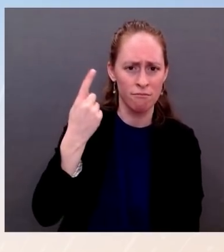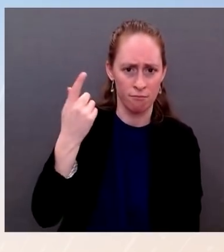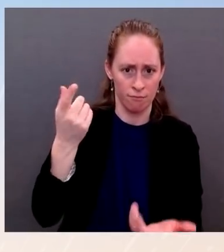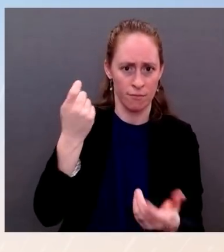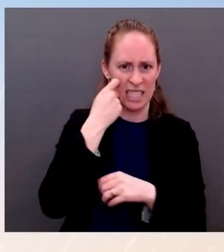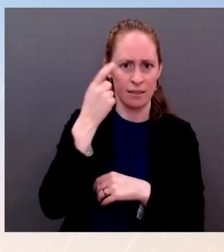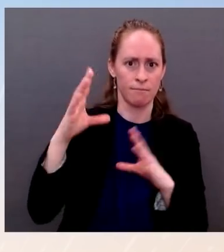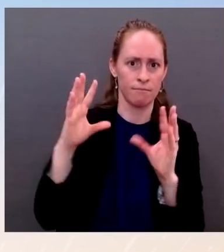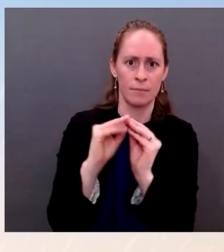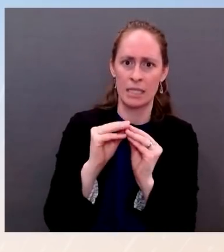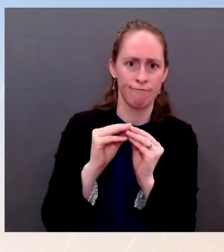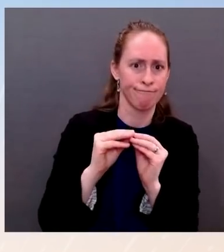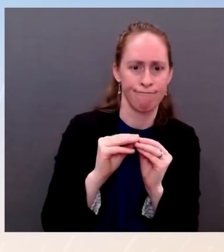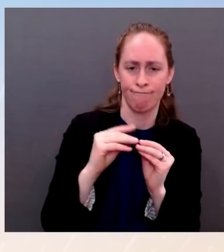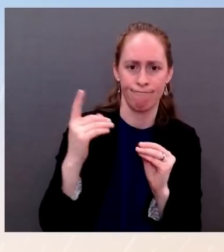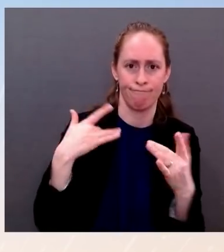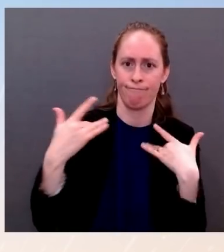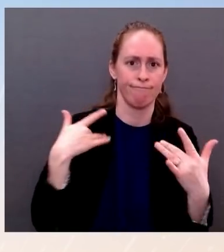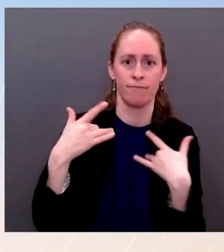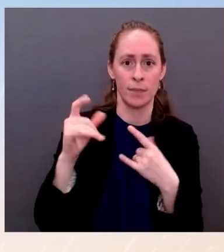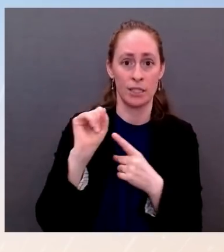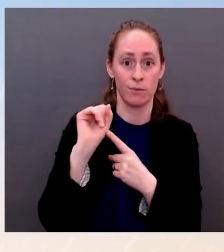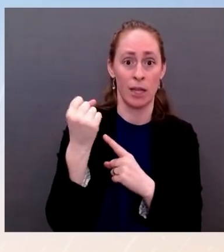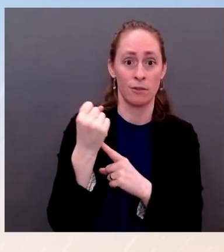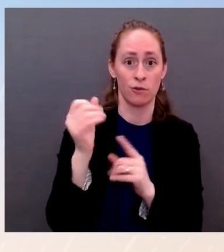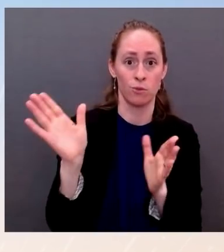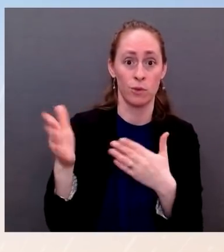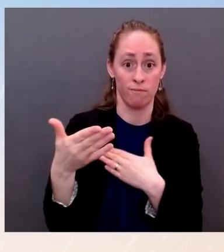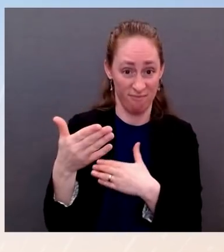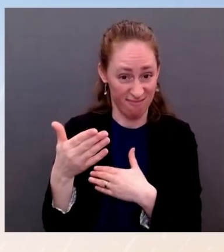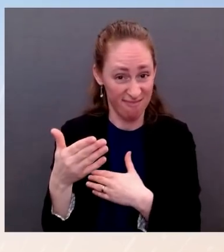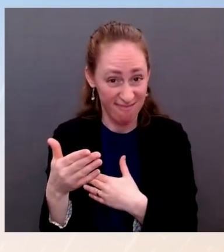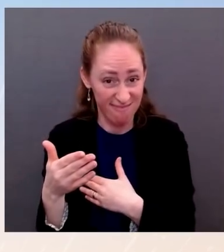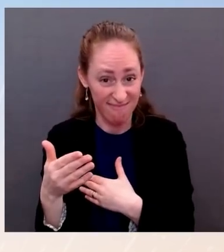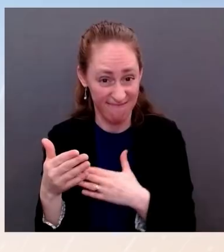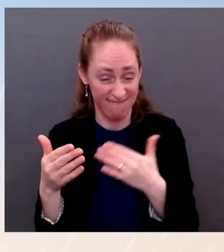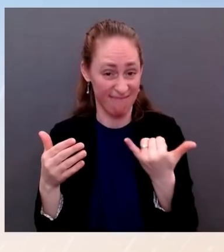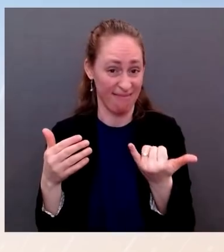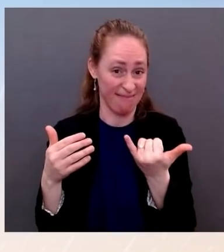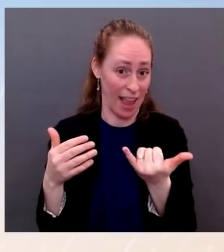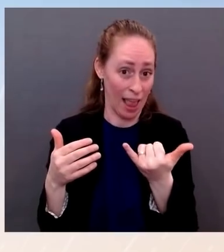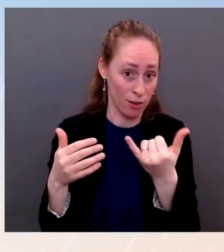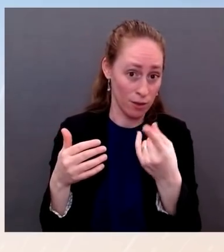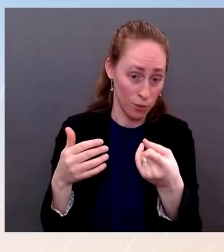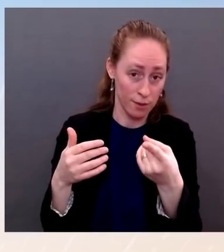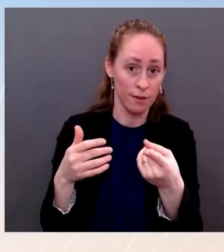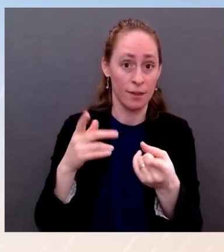are obviously using sharper rhetoric about the timing of the invasion. I know you don't want to get into specific intelligence,